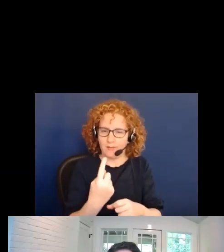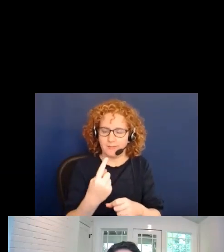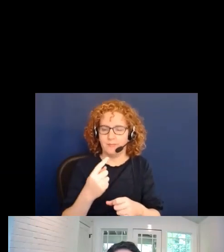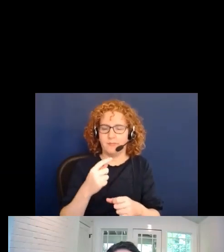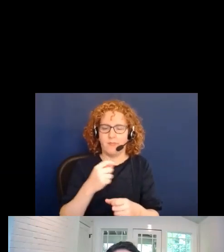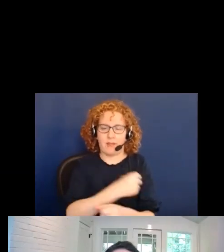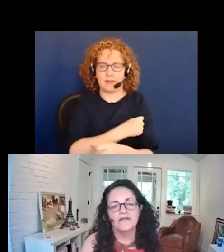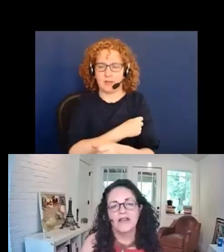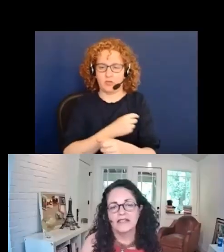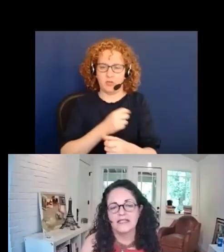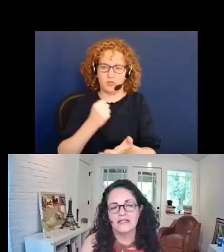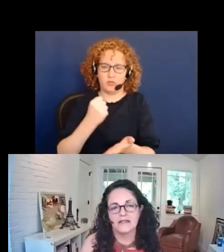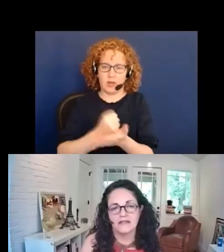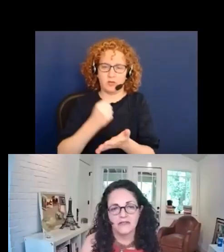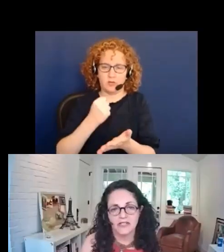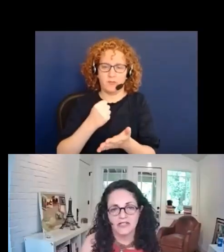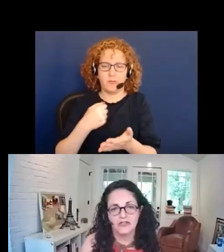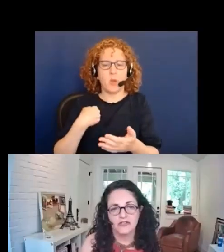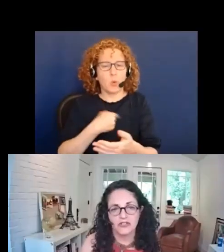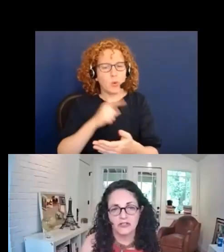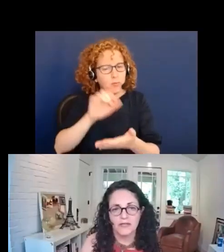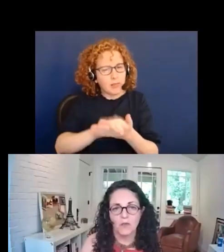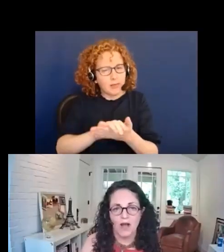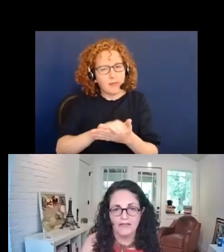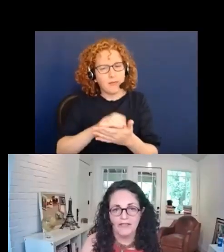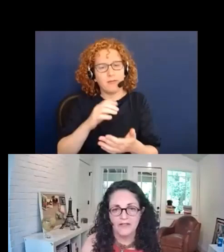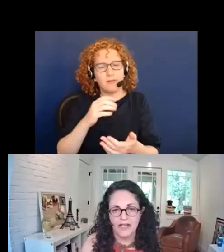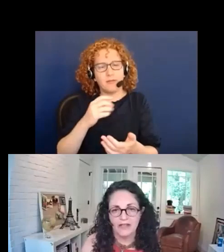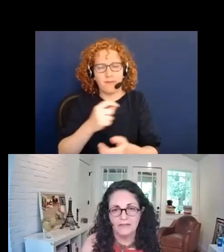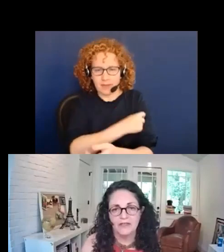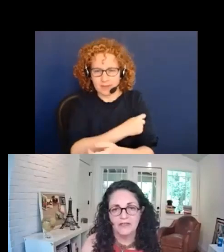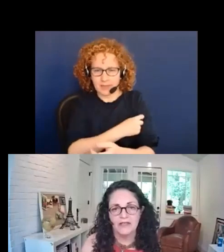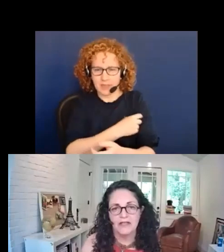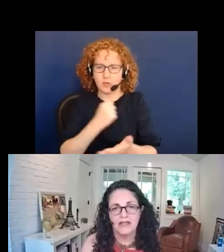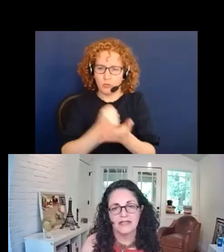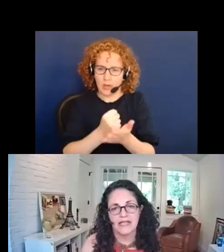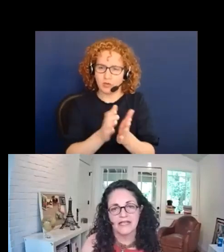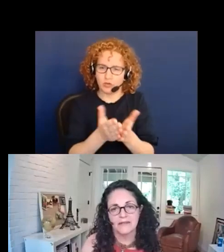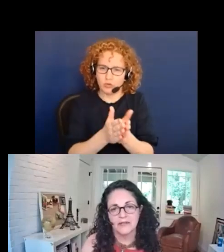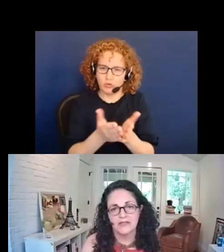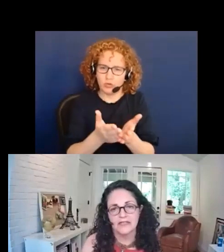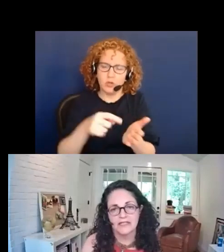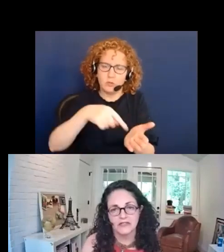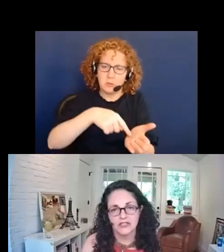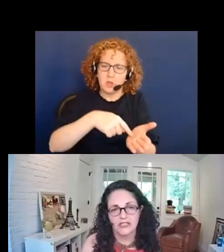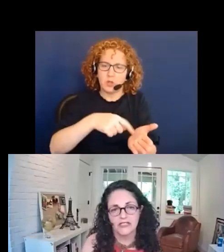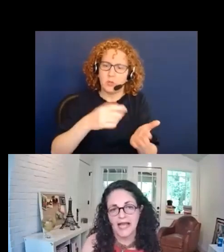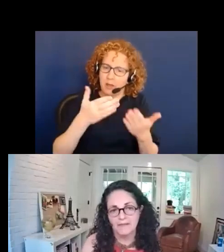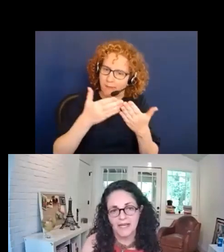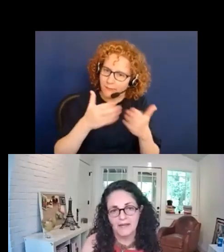We believe that vaccine credentials should be widely available accessible in digital and paper